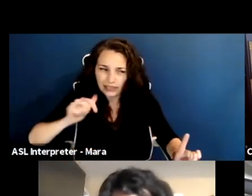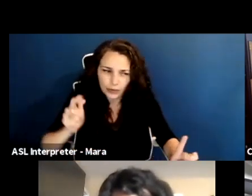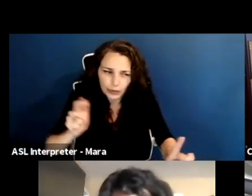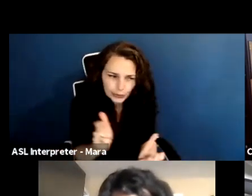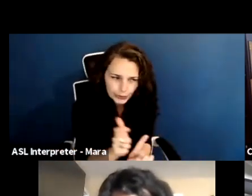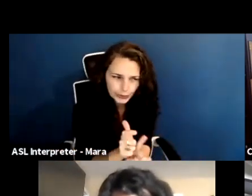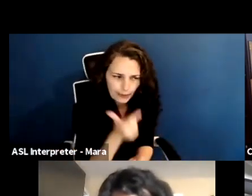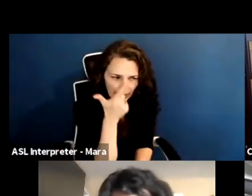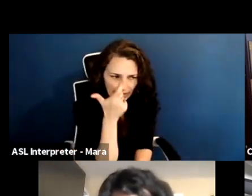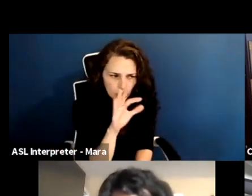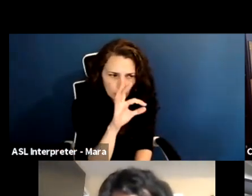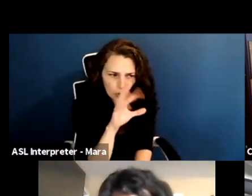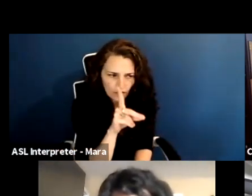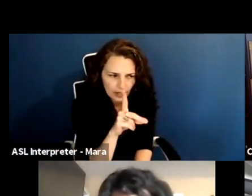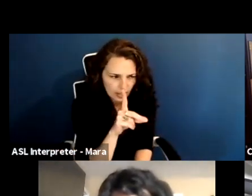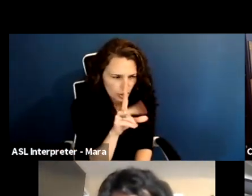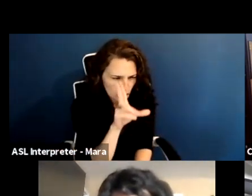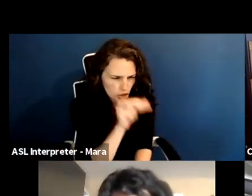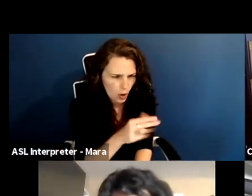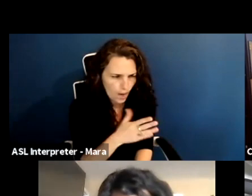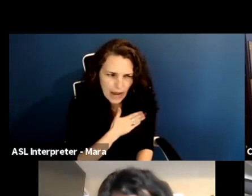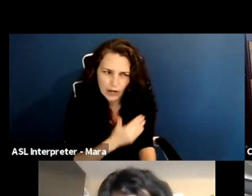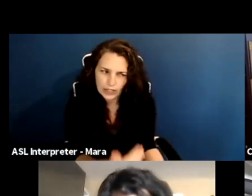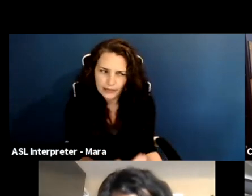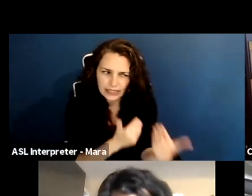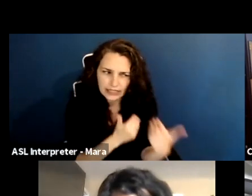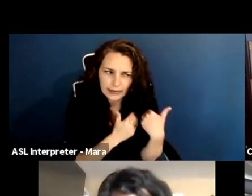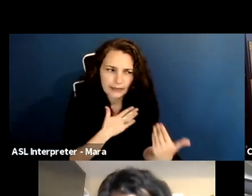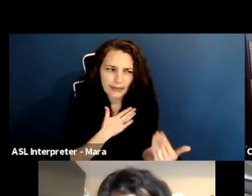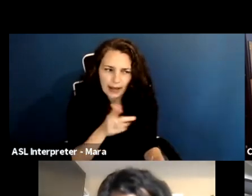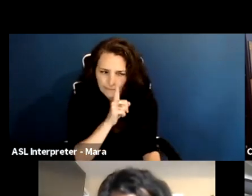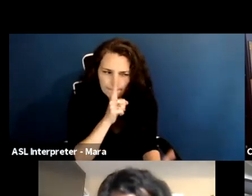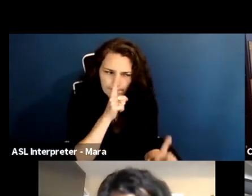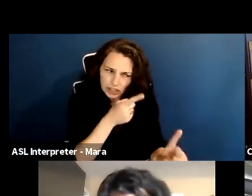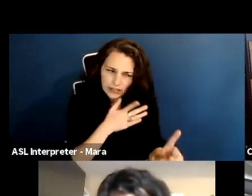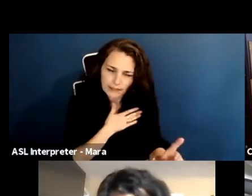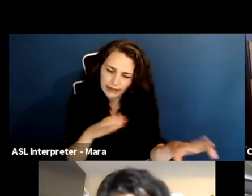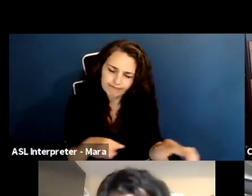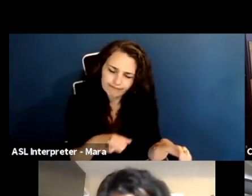and their mission and their purpose and their actions just actually widened.